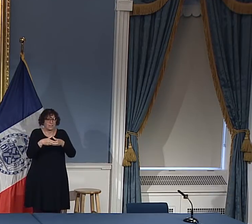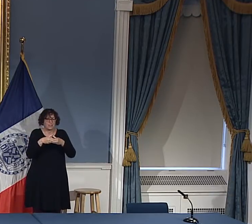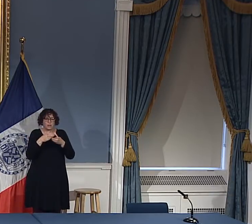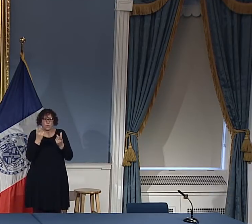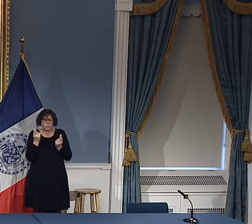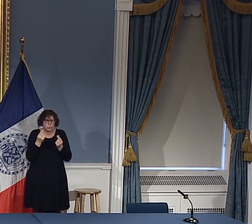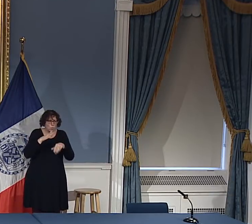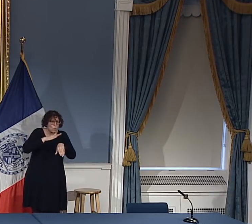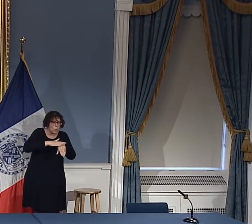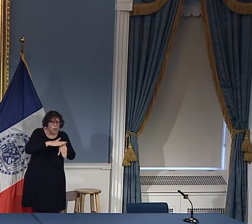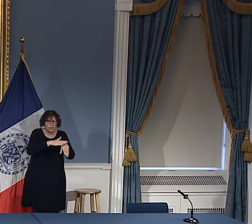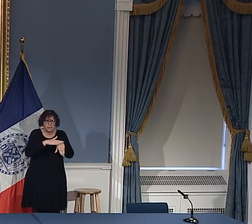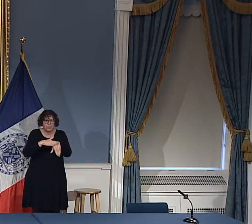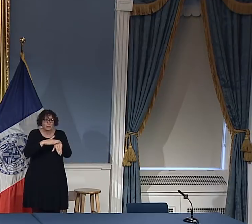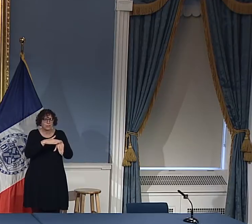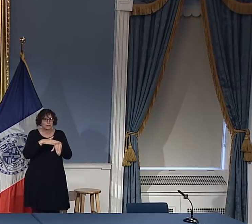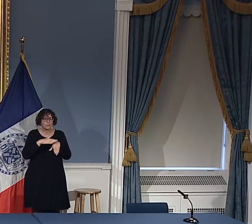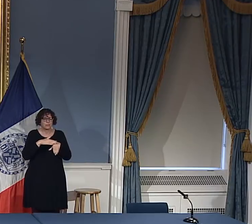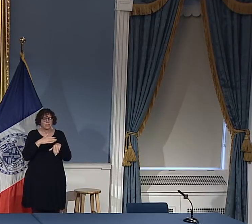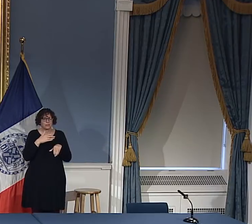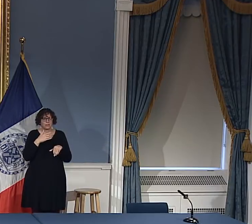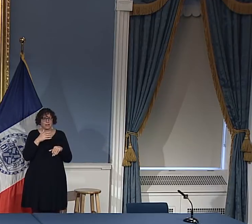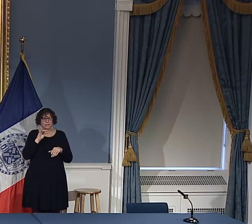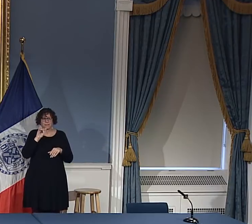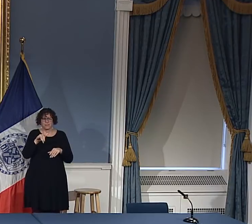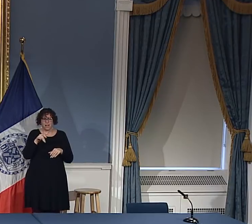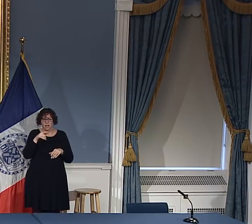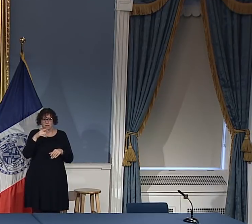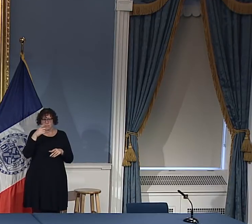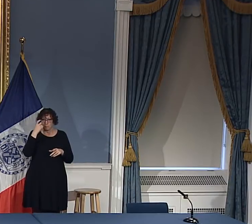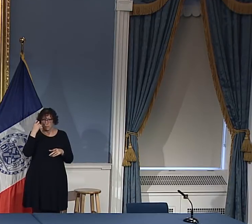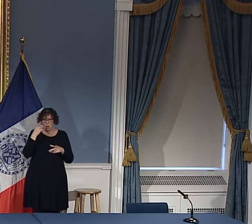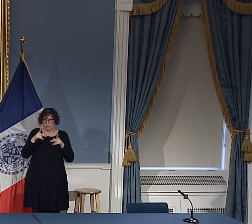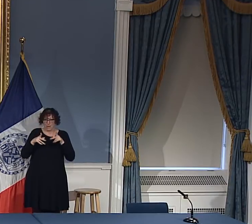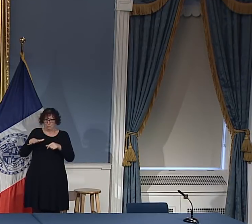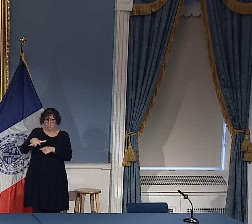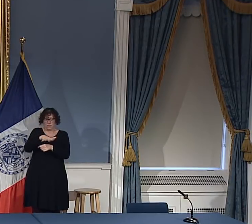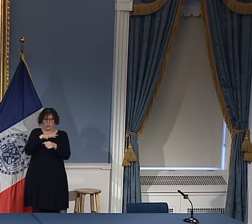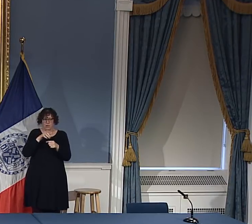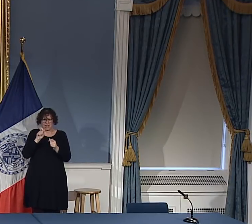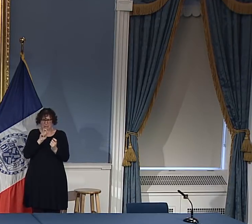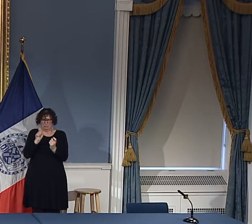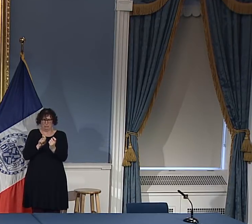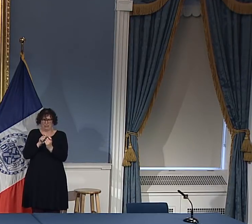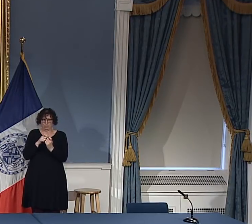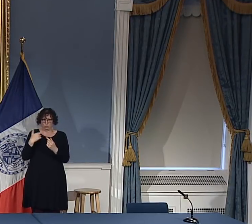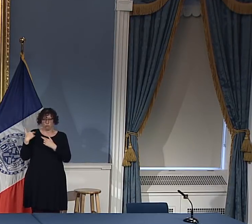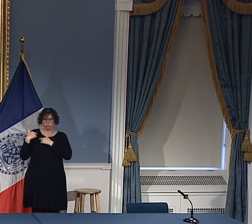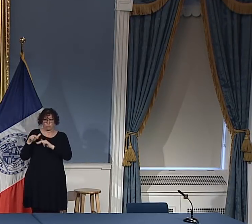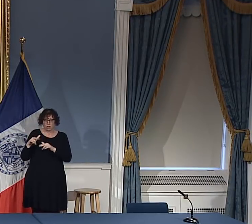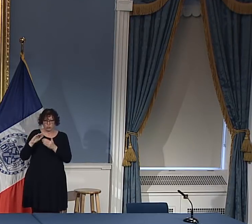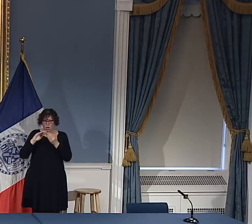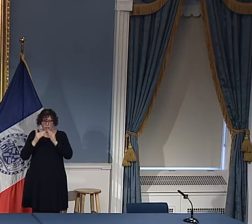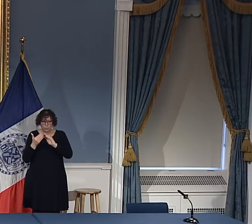MESSAGE TO PEOPLE ABOUT RELIGIOUS GATHERINGS. I'MON WDERING IF PART OF THE REASON YOU DID THAT IS CABEUSE YOU ARE SEEING AN